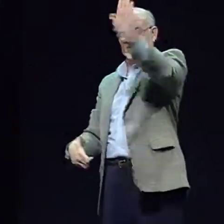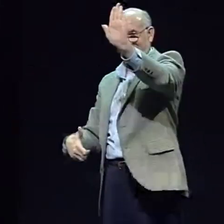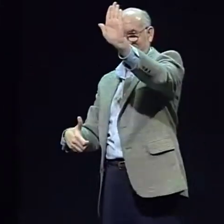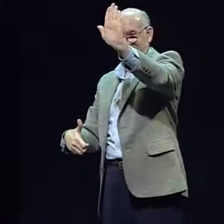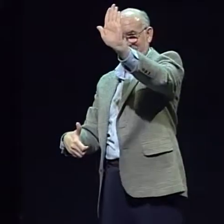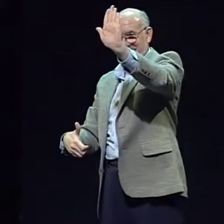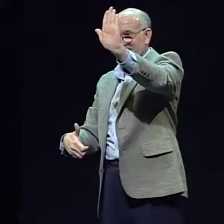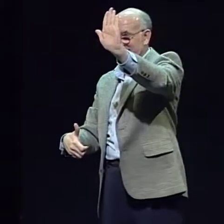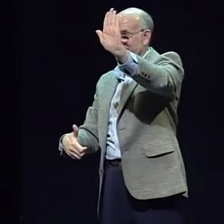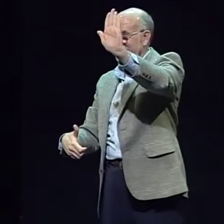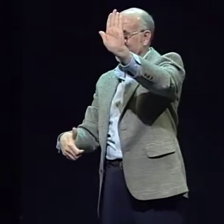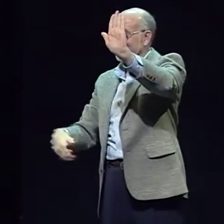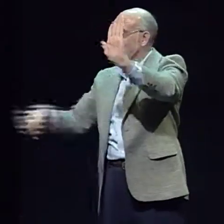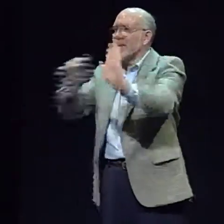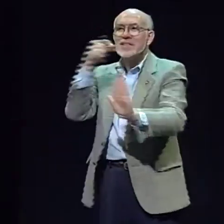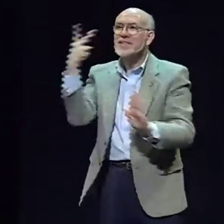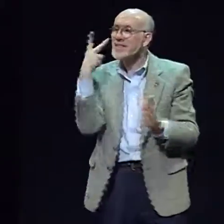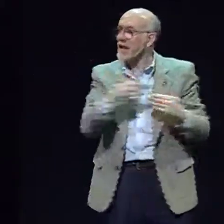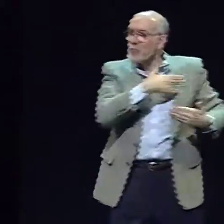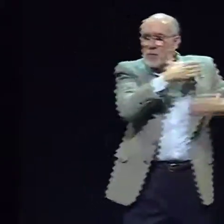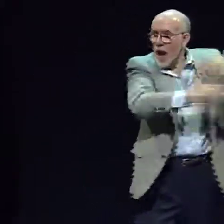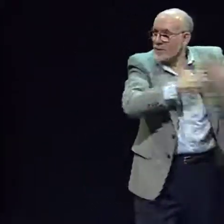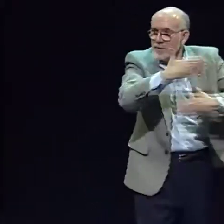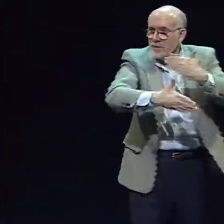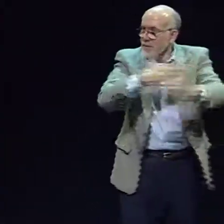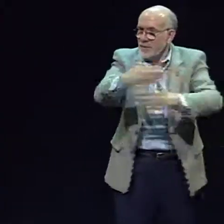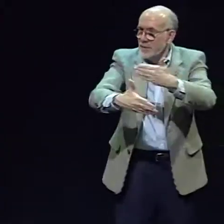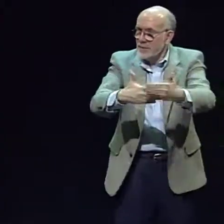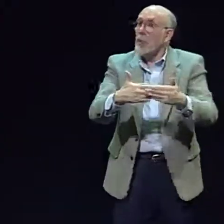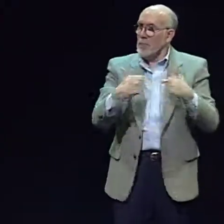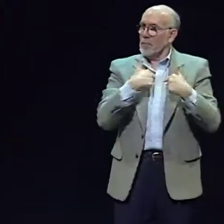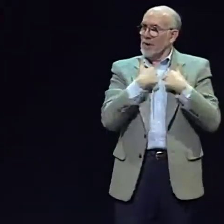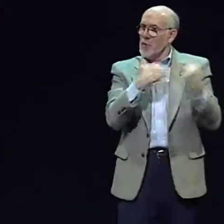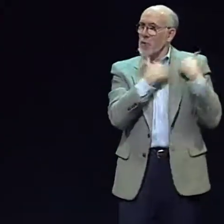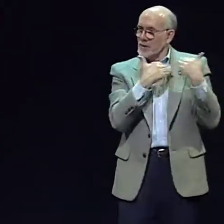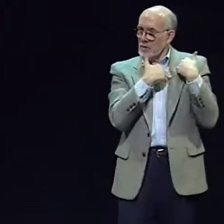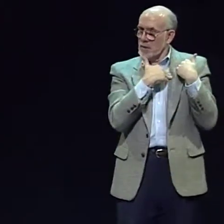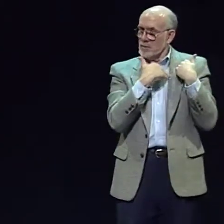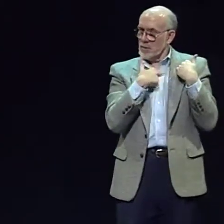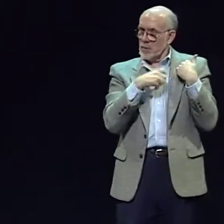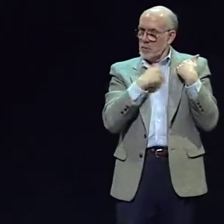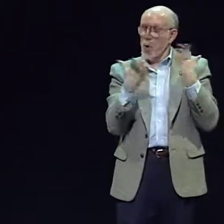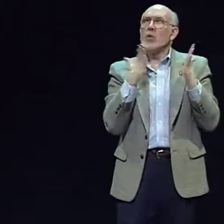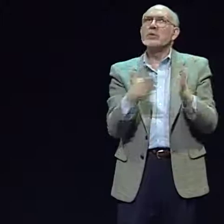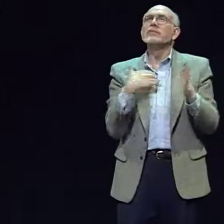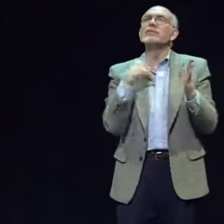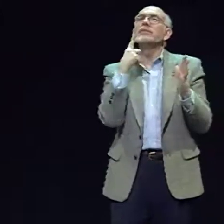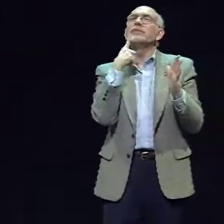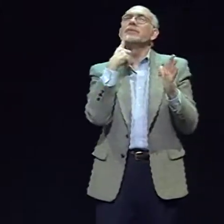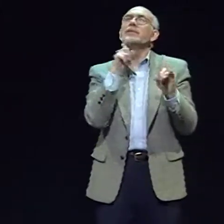THEY TWIST AND TURN CERTAIN EVENTS, BUT YOU DON'T SEE THE PROCESS.